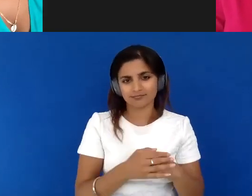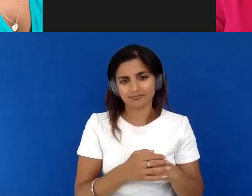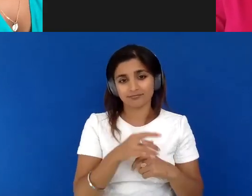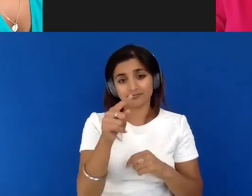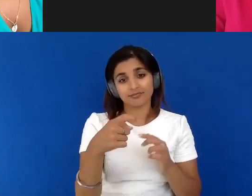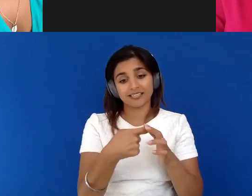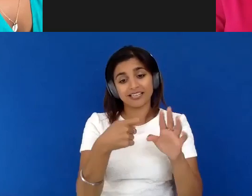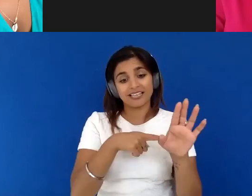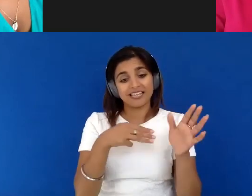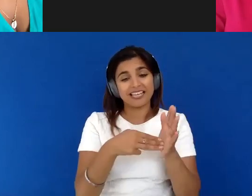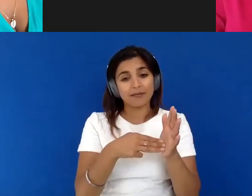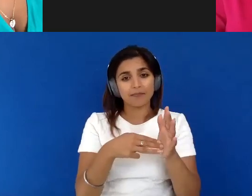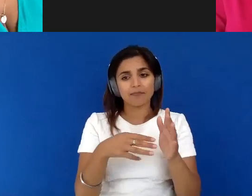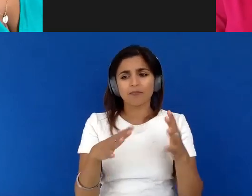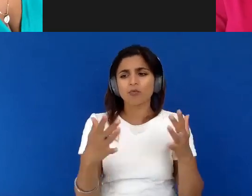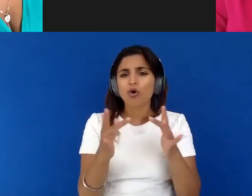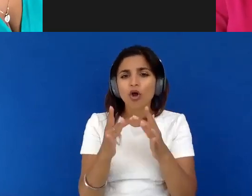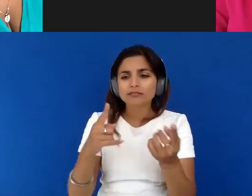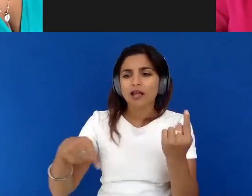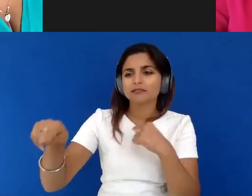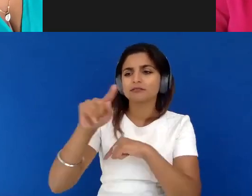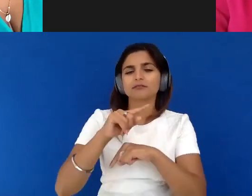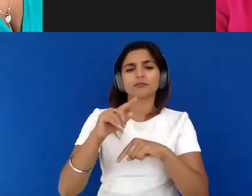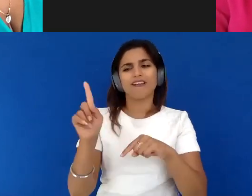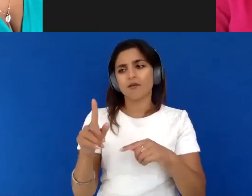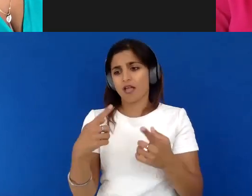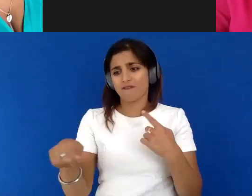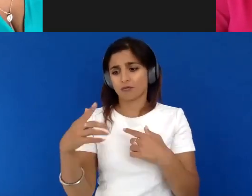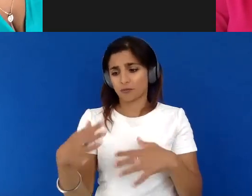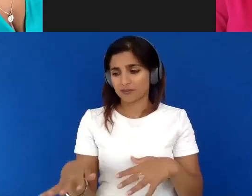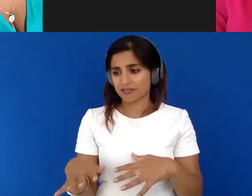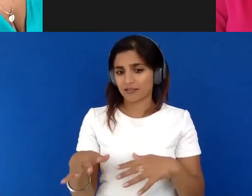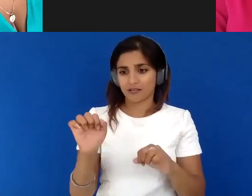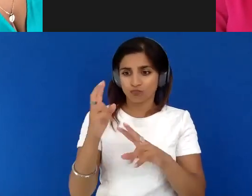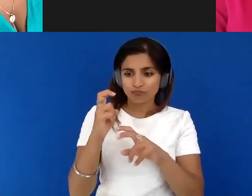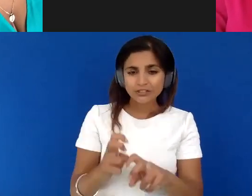people who have been in and interact with their content and their research because